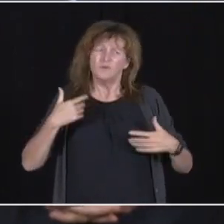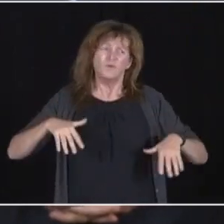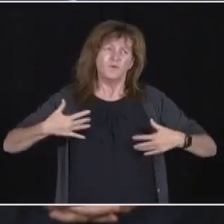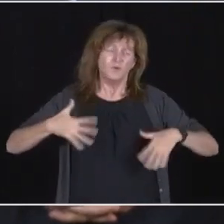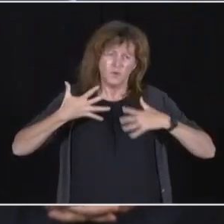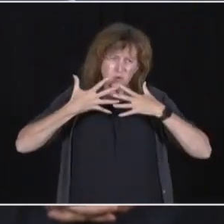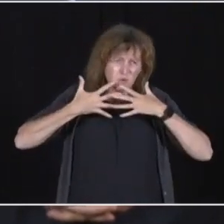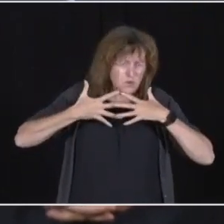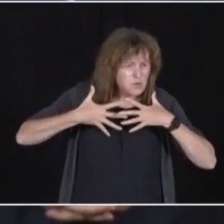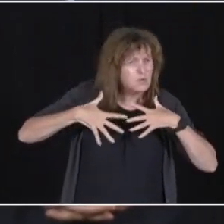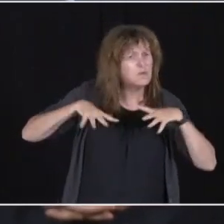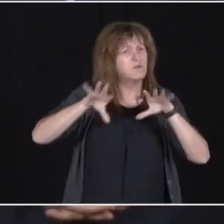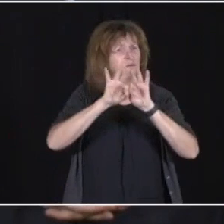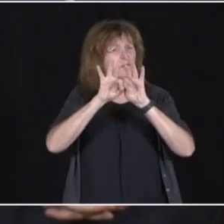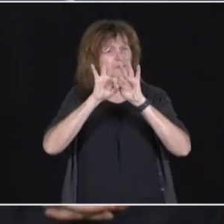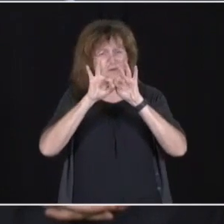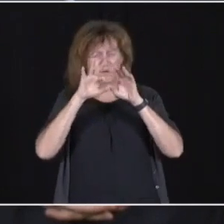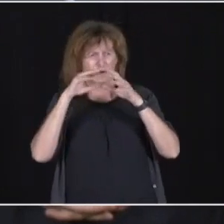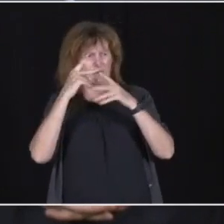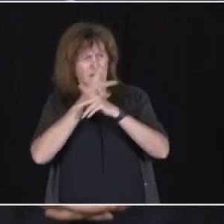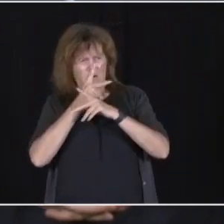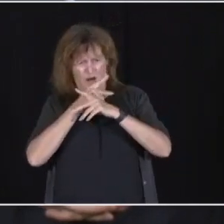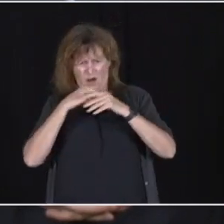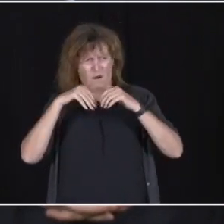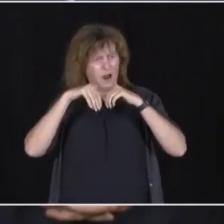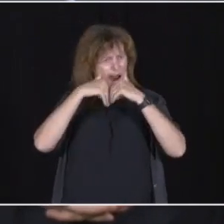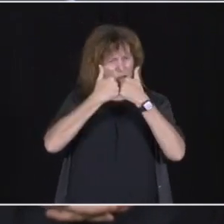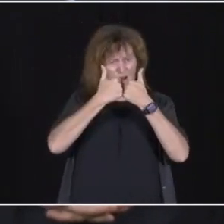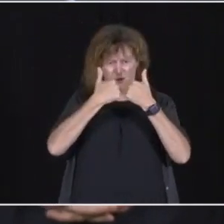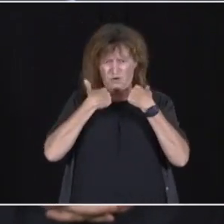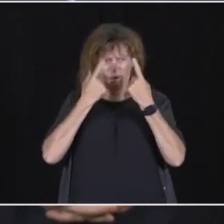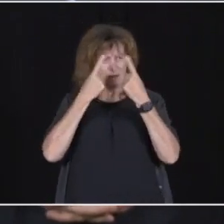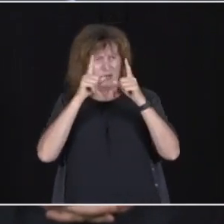to ensure your government and your legislator to continue to work for you.